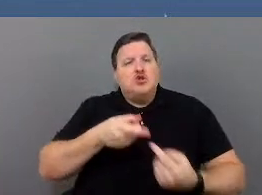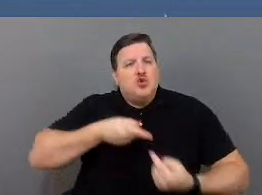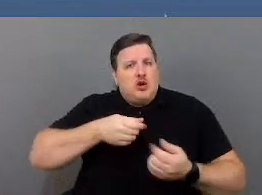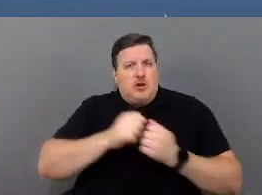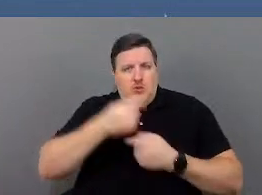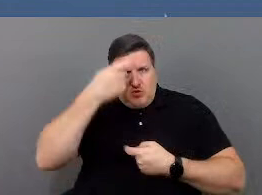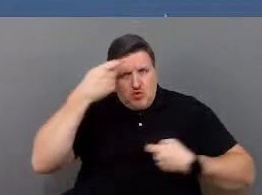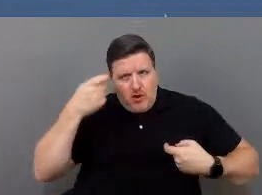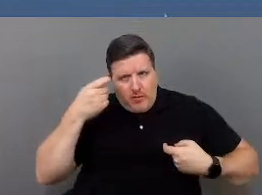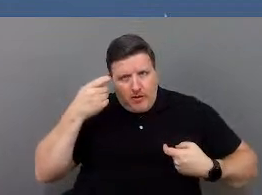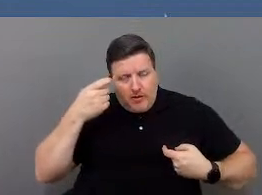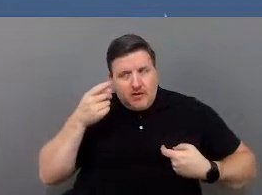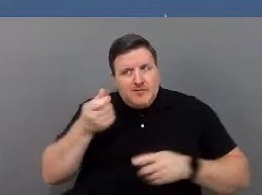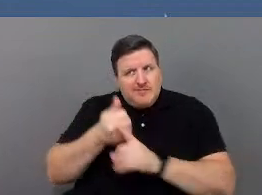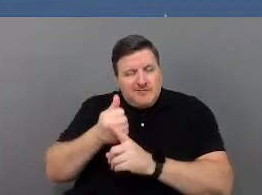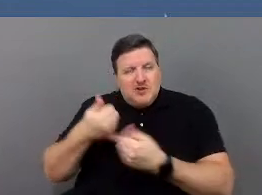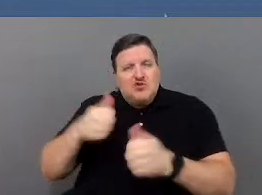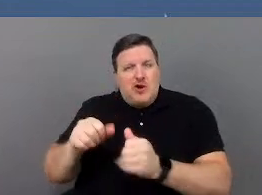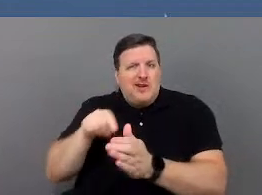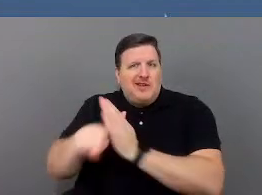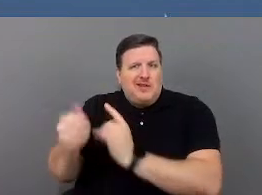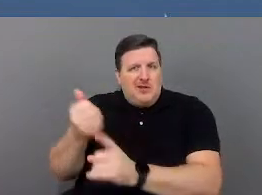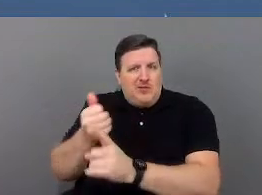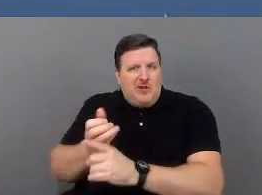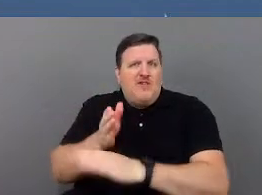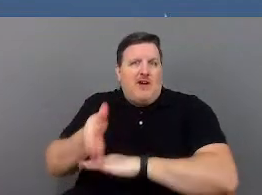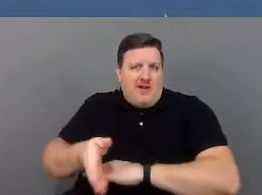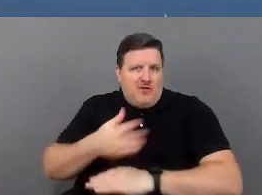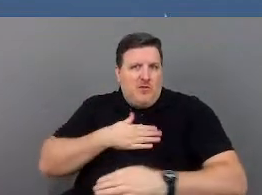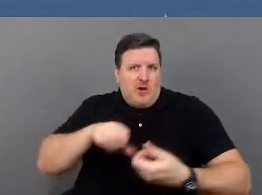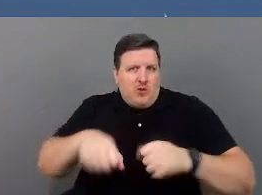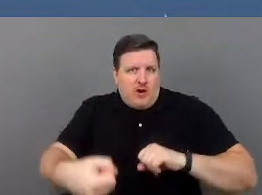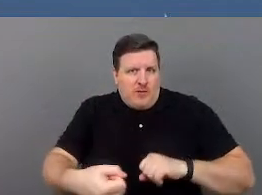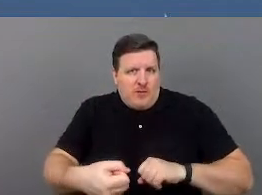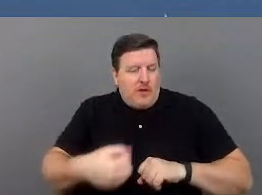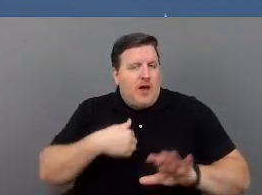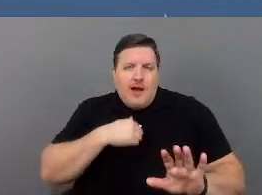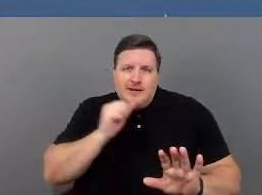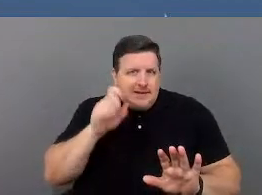I DIDN'T NEED POLICE. BEFORE